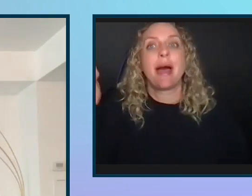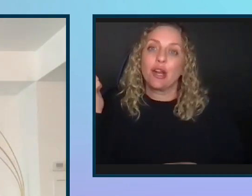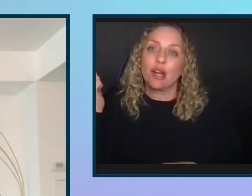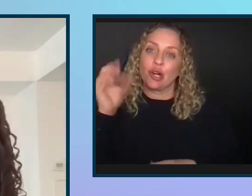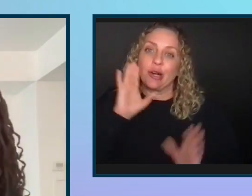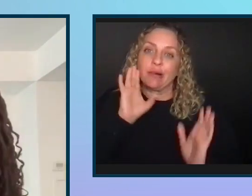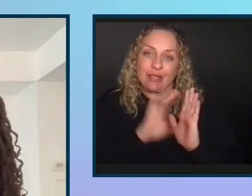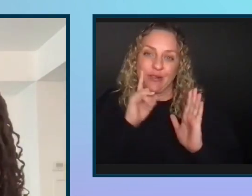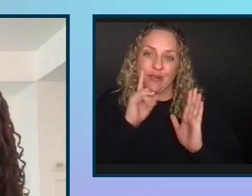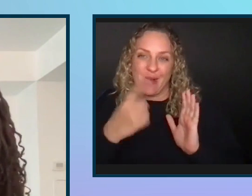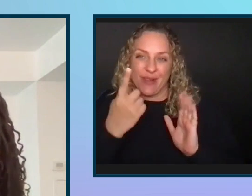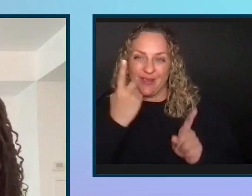So for the next generation.